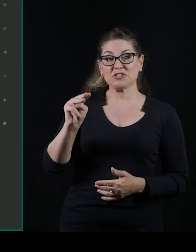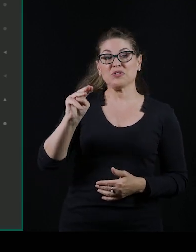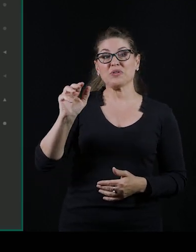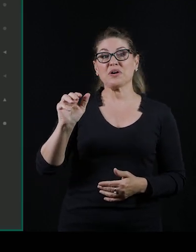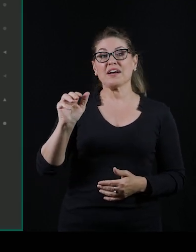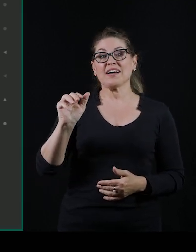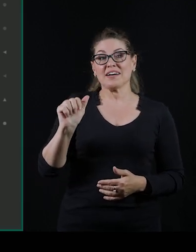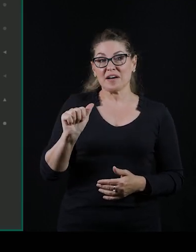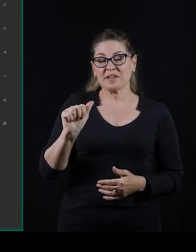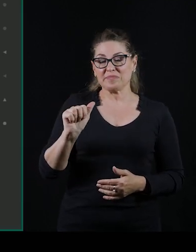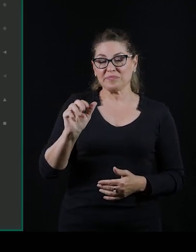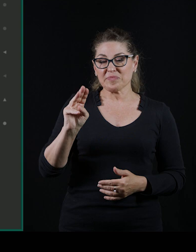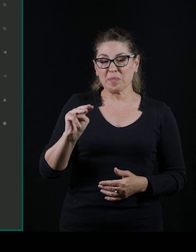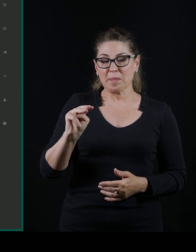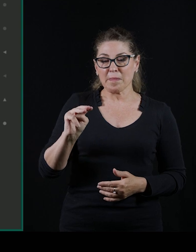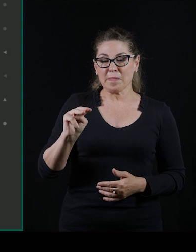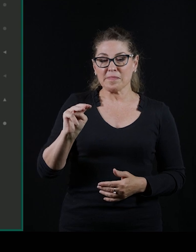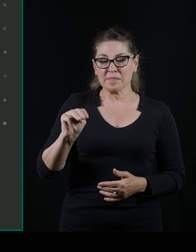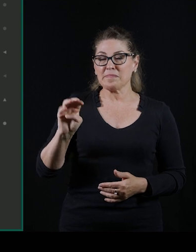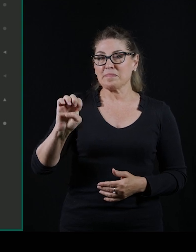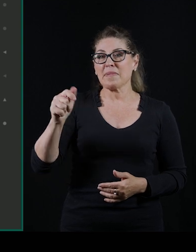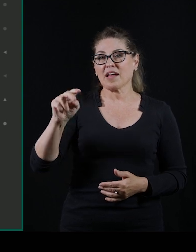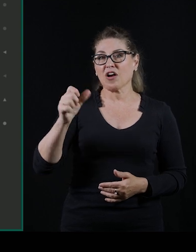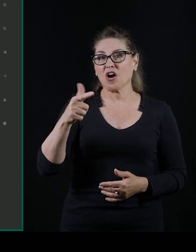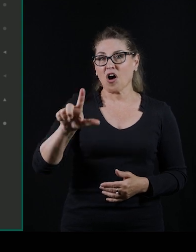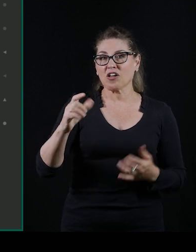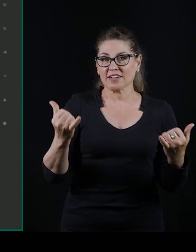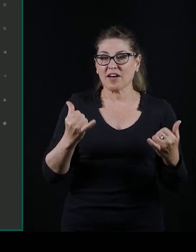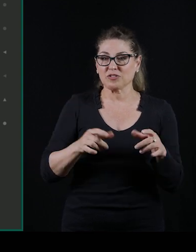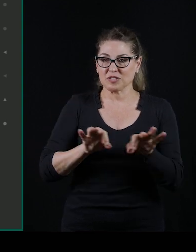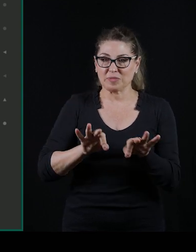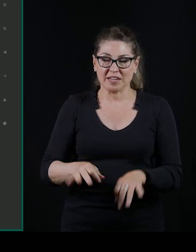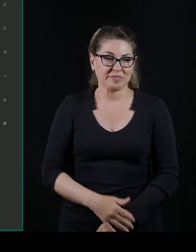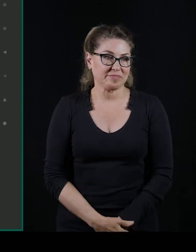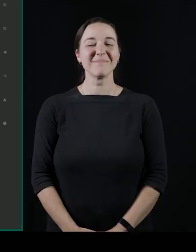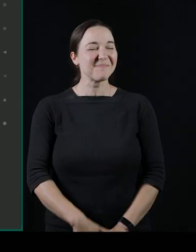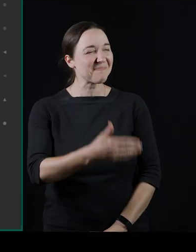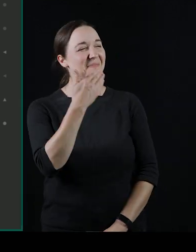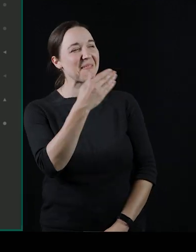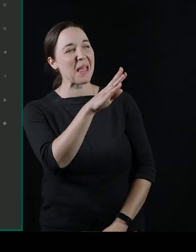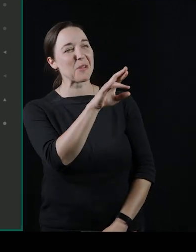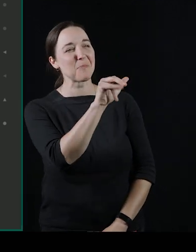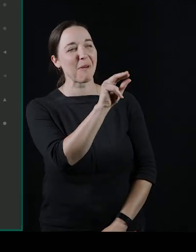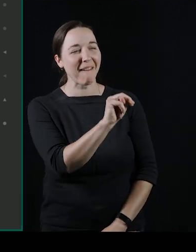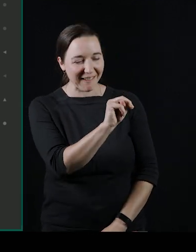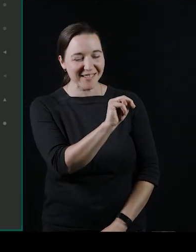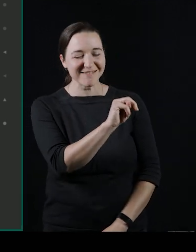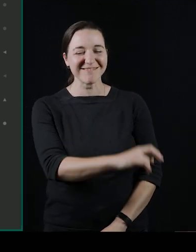to speak to migrating the realm service itself. Mangal. Thank you, Brian.